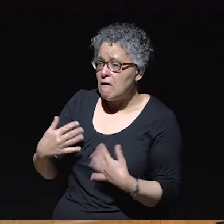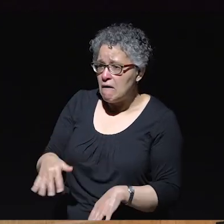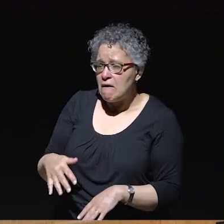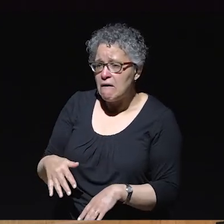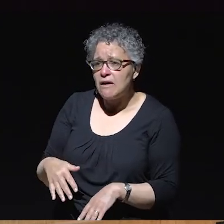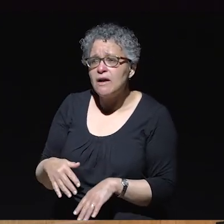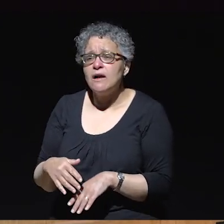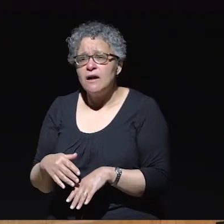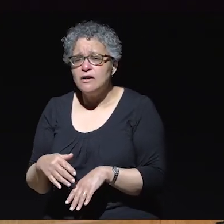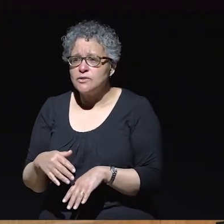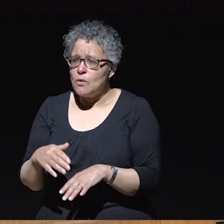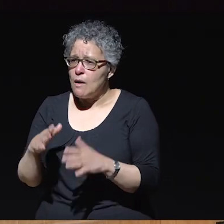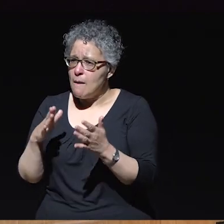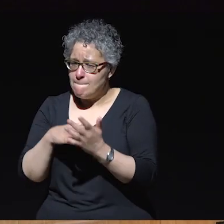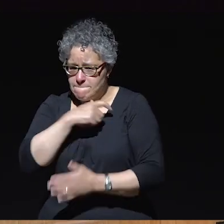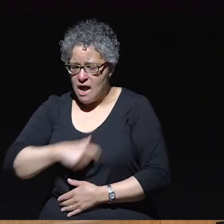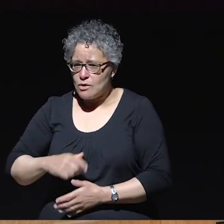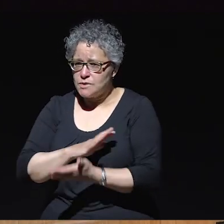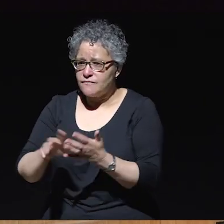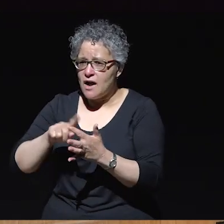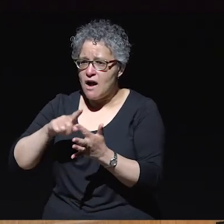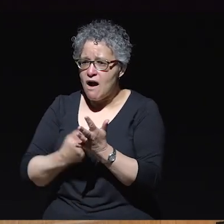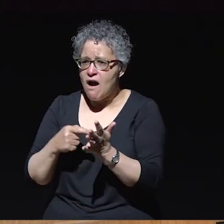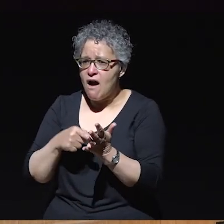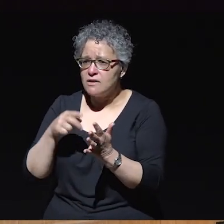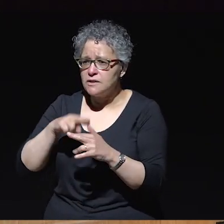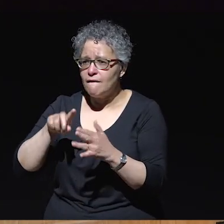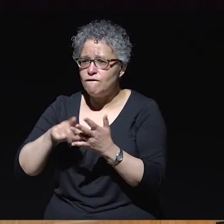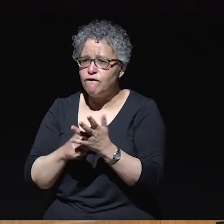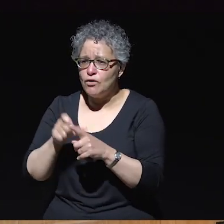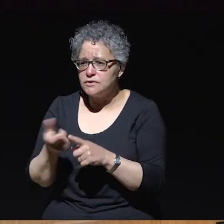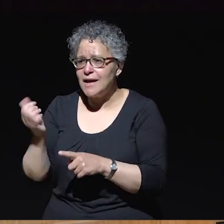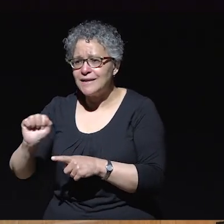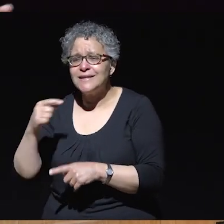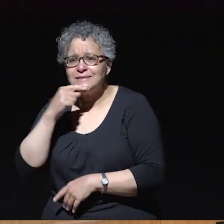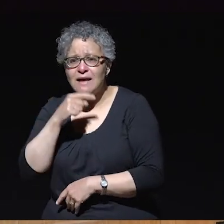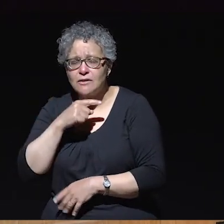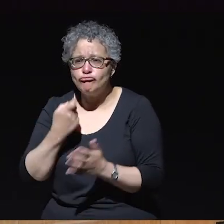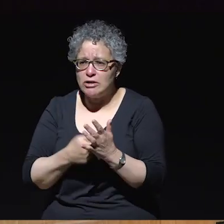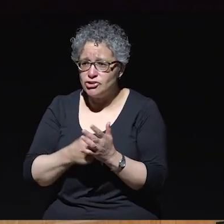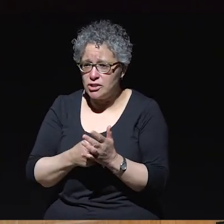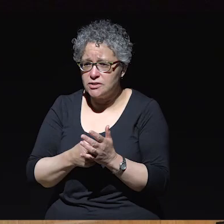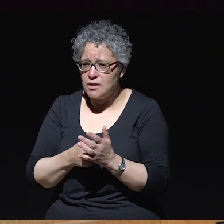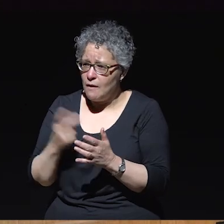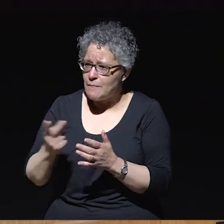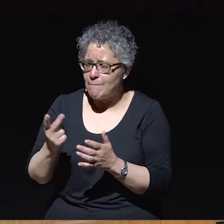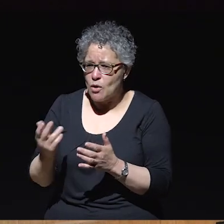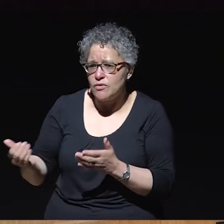but particularly the 4th Marquess of Hertford and his illegitimate son, Richard Wallace, who eventually, the collection is donated to the public